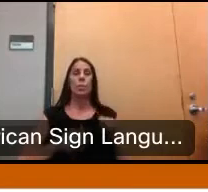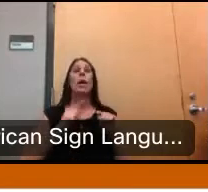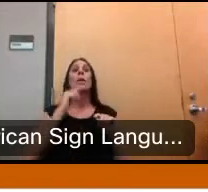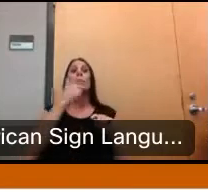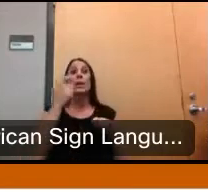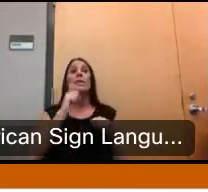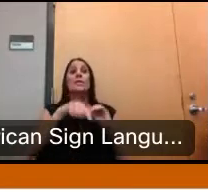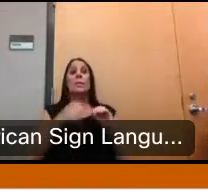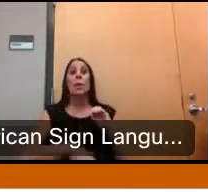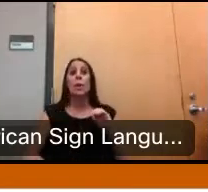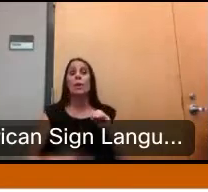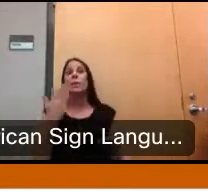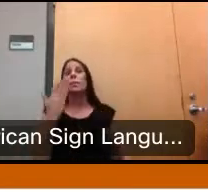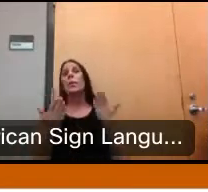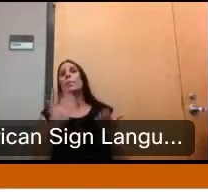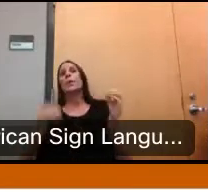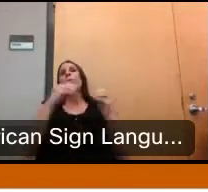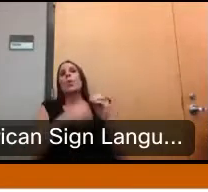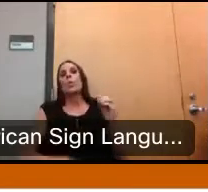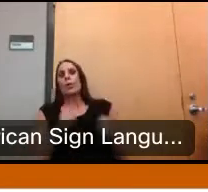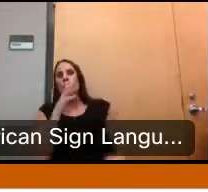have some pregnant women who would be more likely to pay attention to it. Like, that's